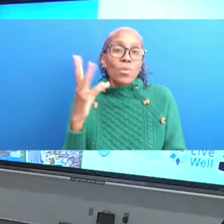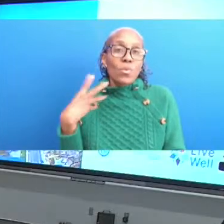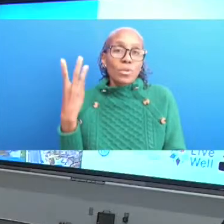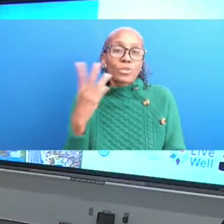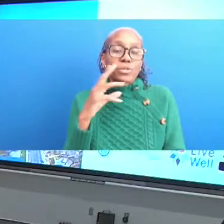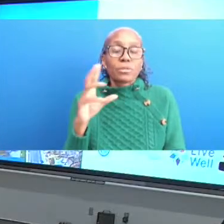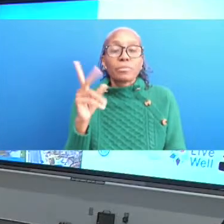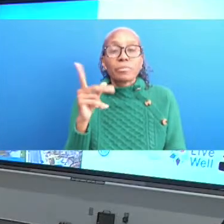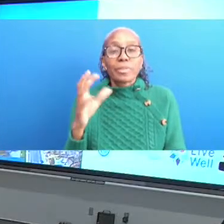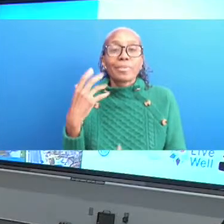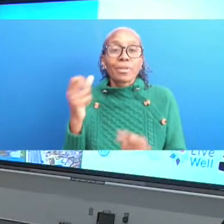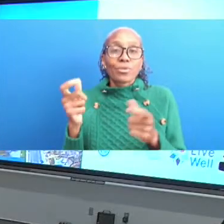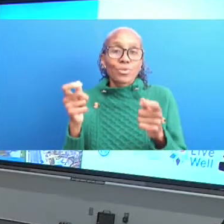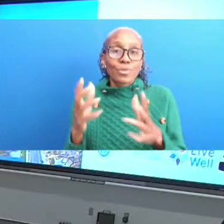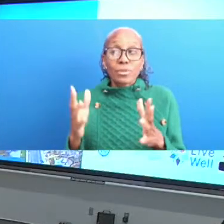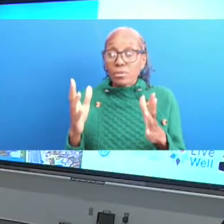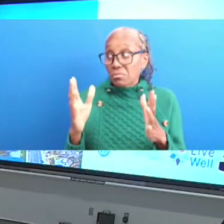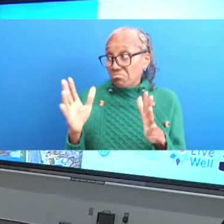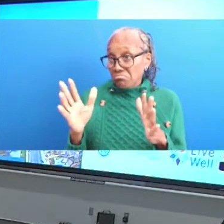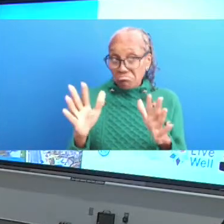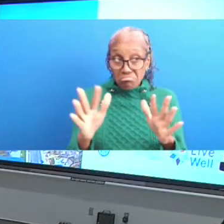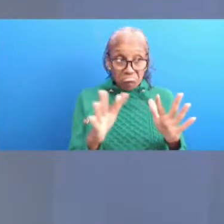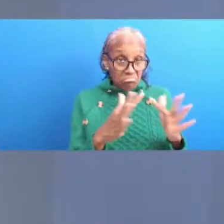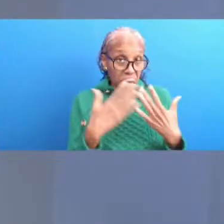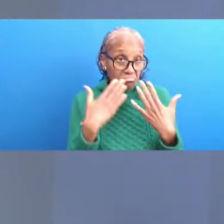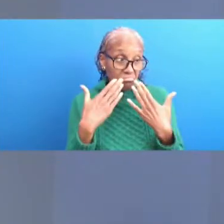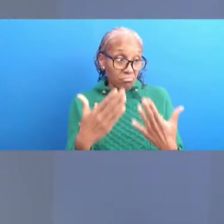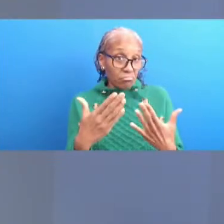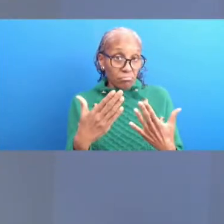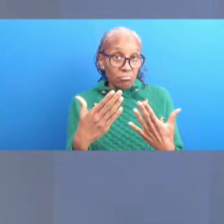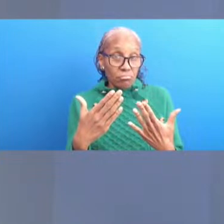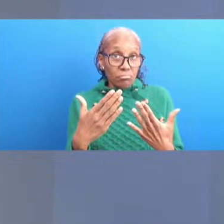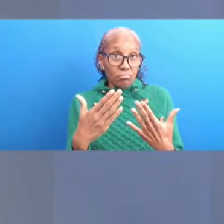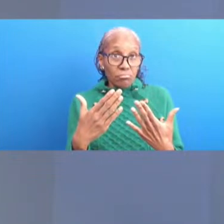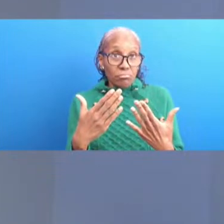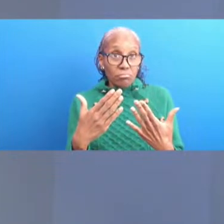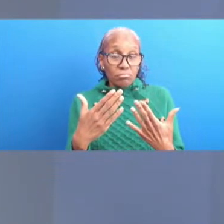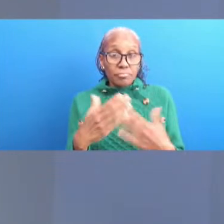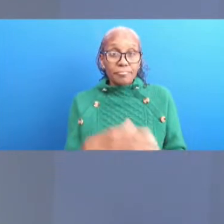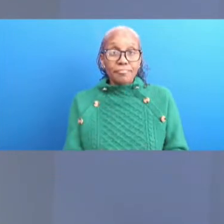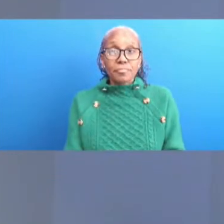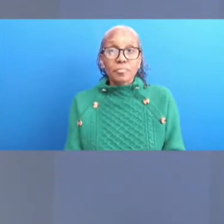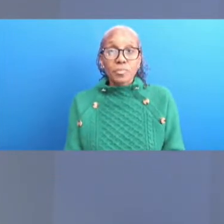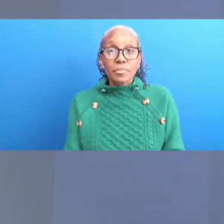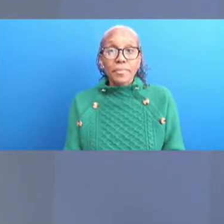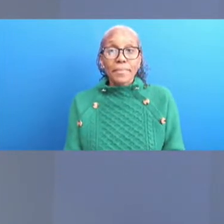GOOD AFTERNOON. VERNON WASHINGTON PUBLIC HEALTH